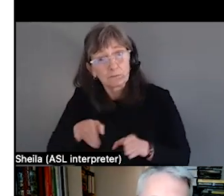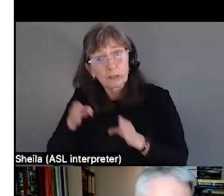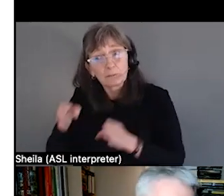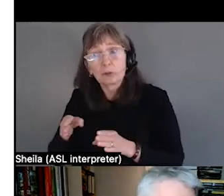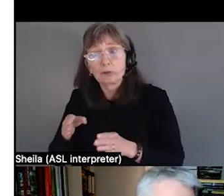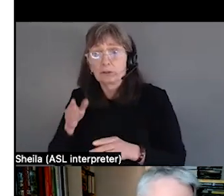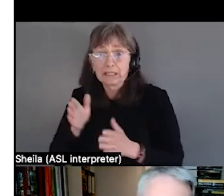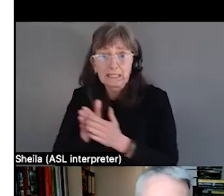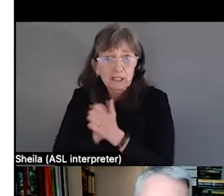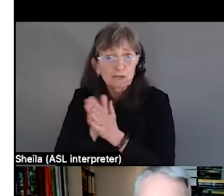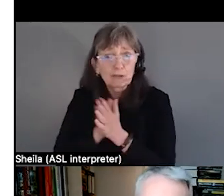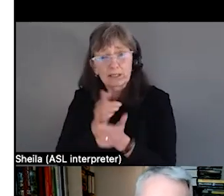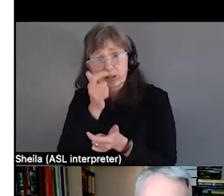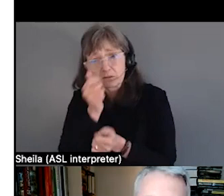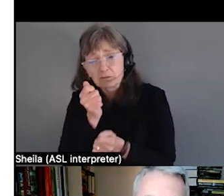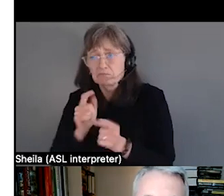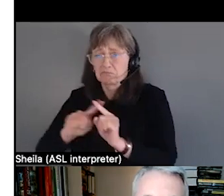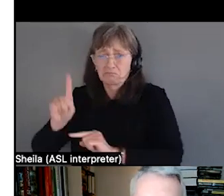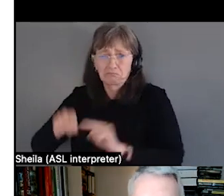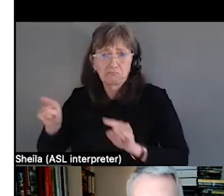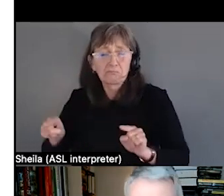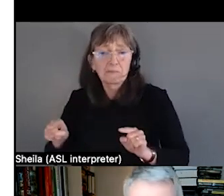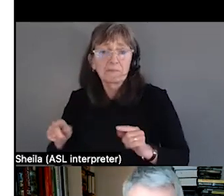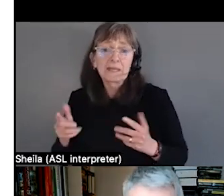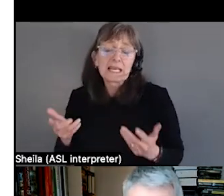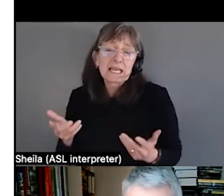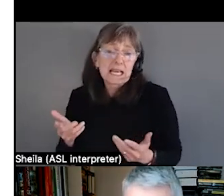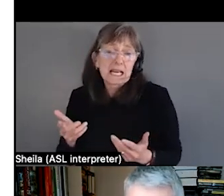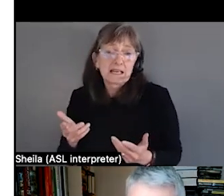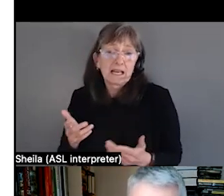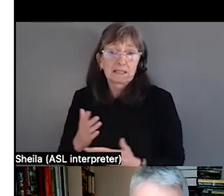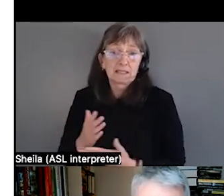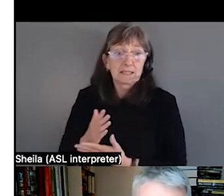first place. And some of those, I can flatter myself that as a group of book sellers online,